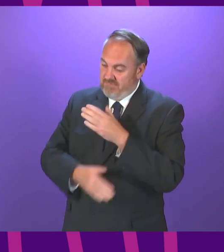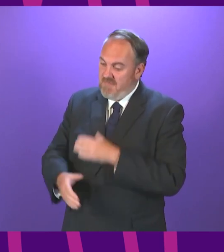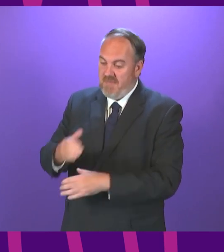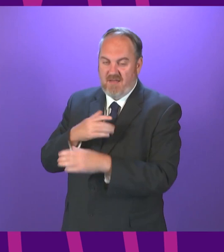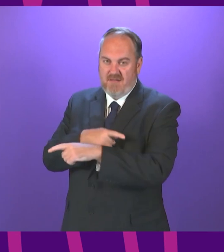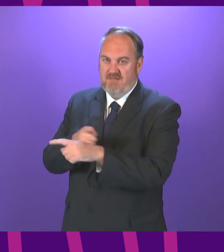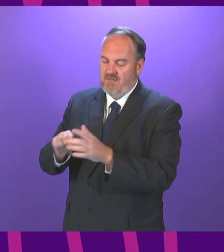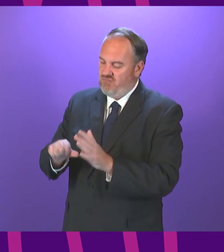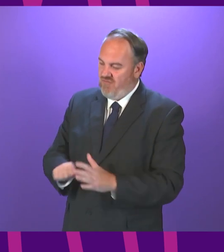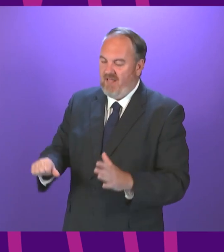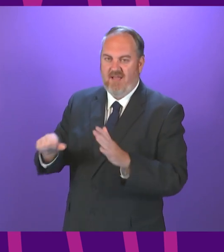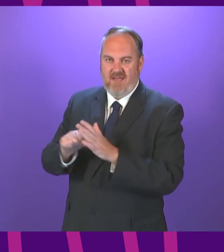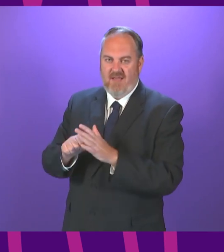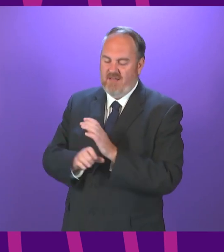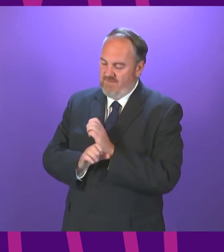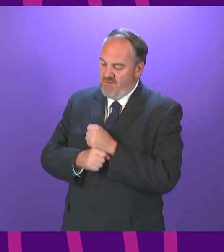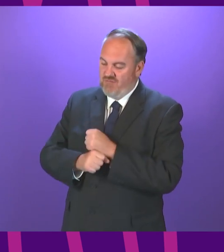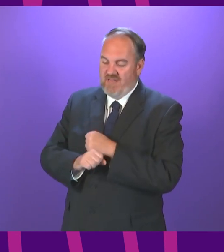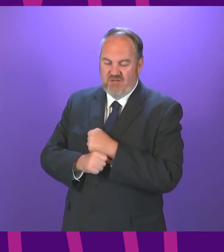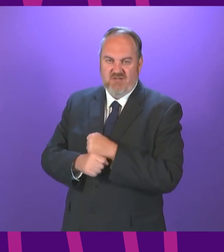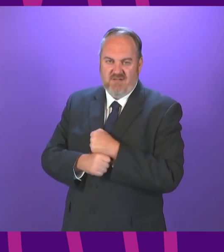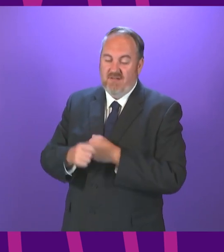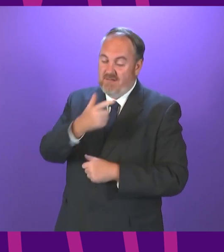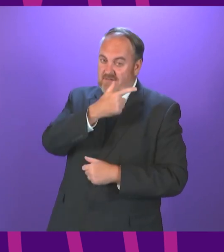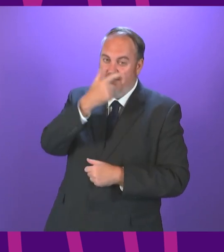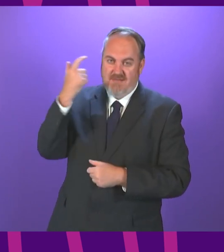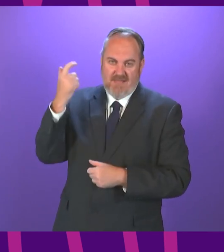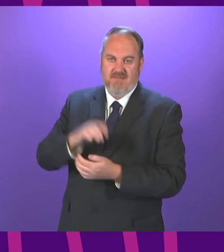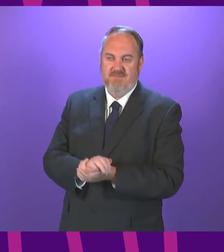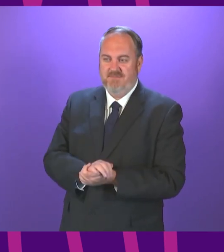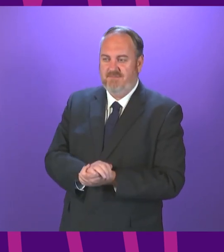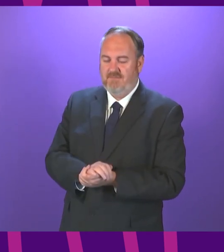the situation causes, not so much for people who want to visit our islands—although they are not